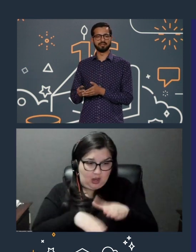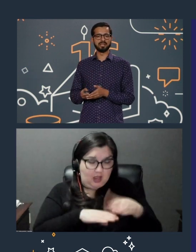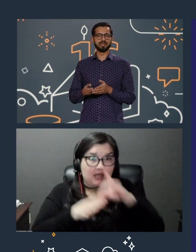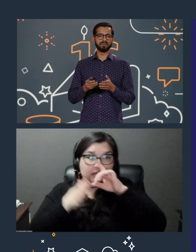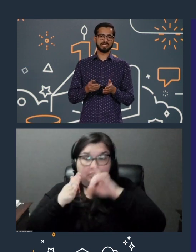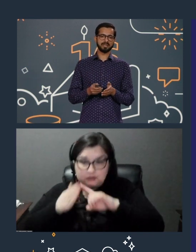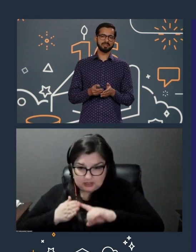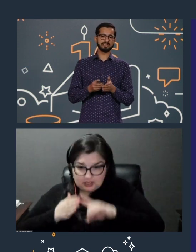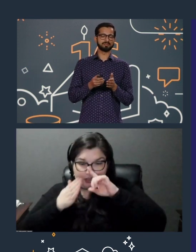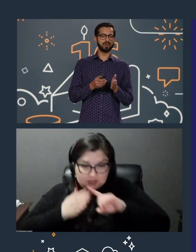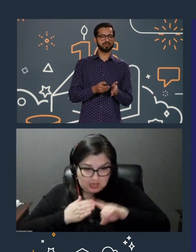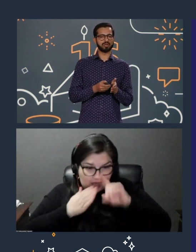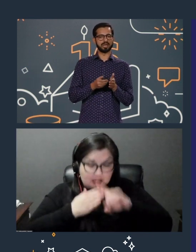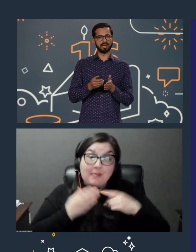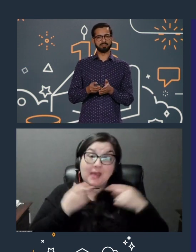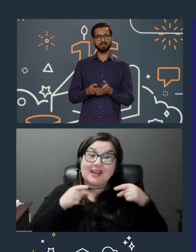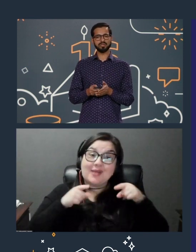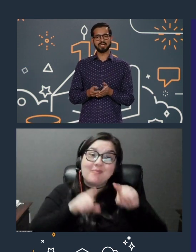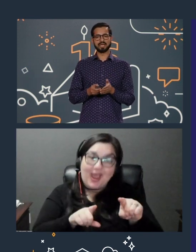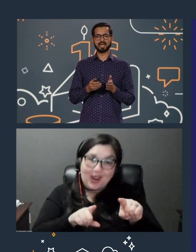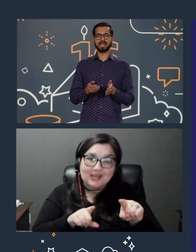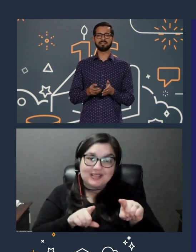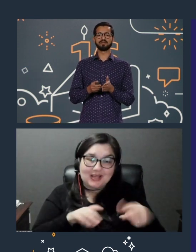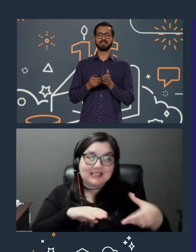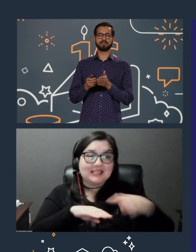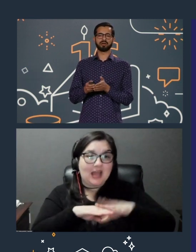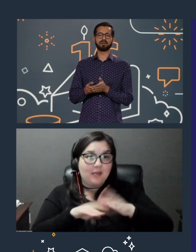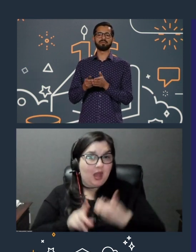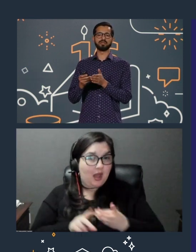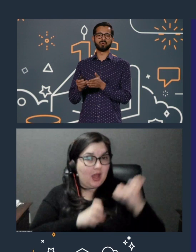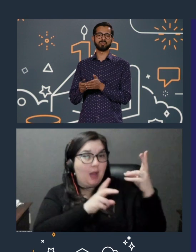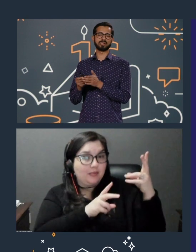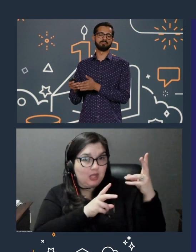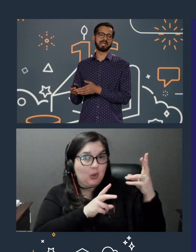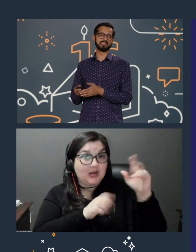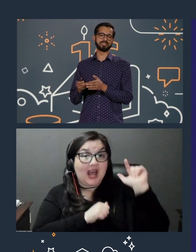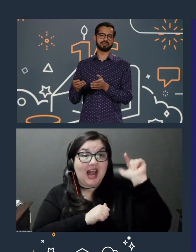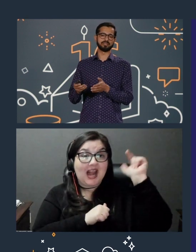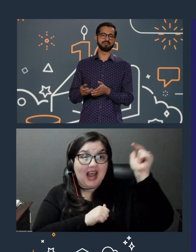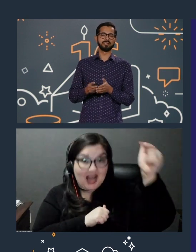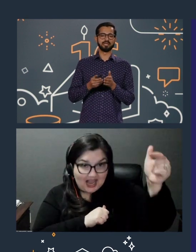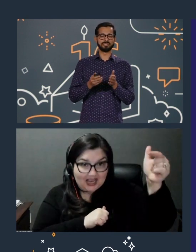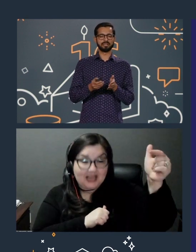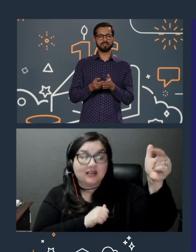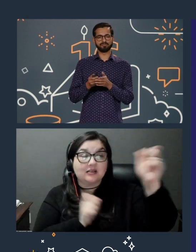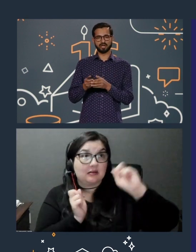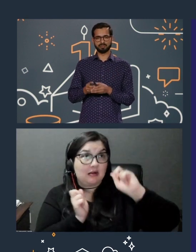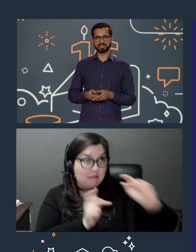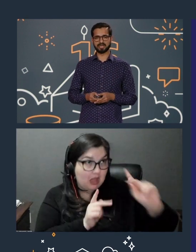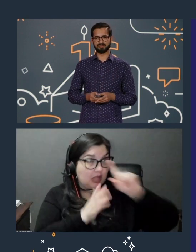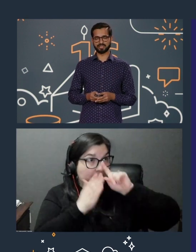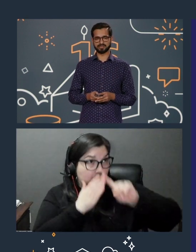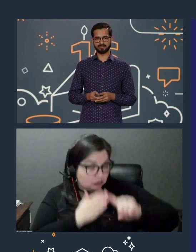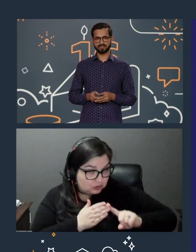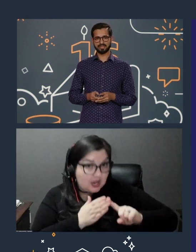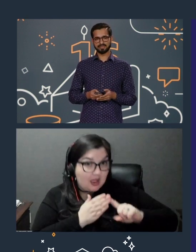We enabled this both on upload and later on, when you want to come back and check the integrity of the object at rest.